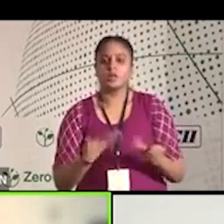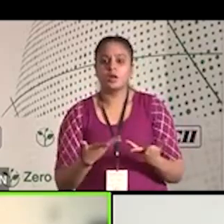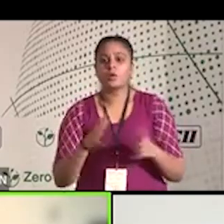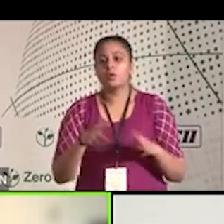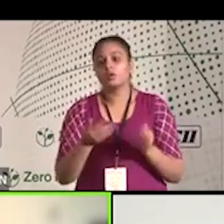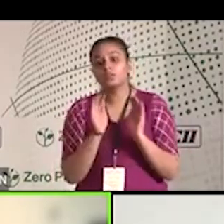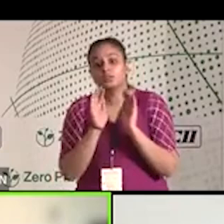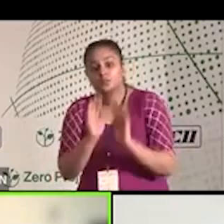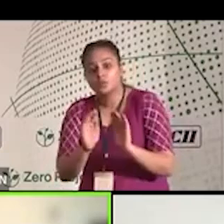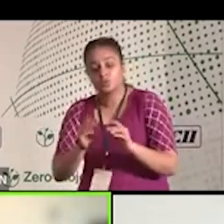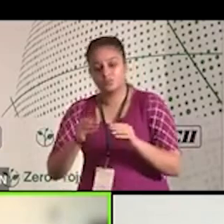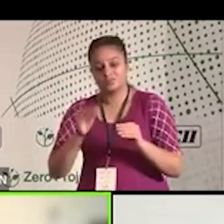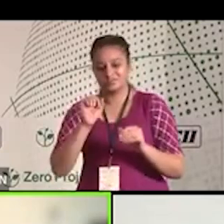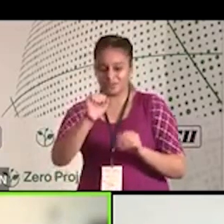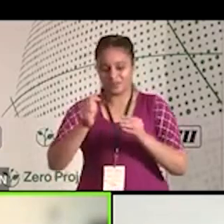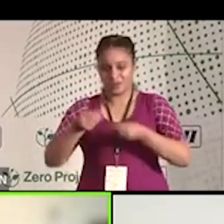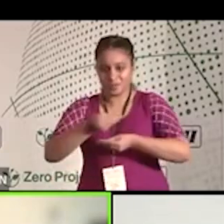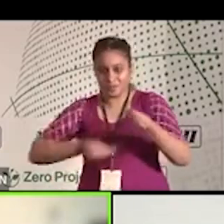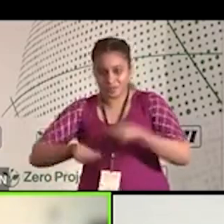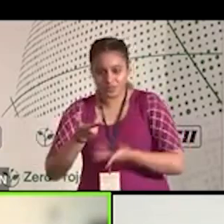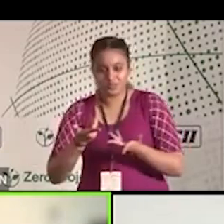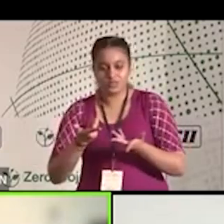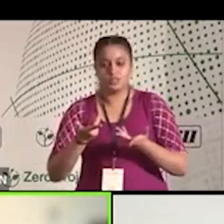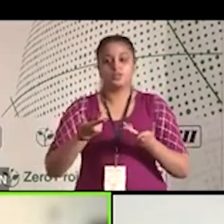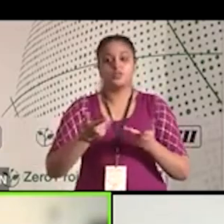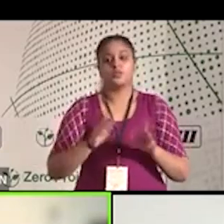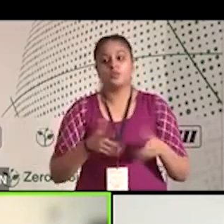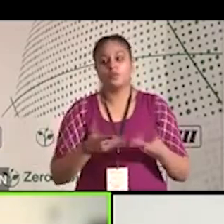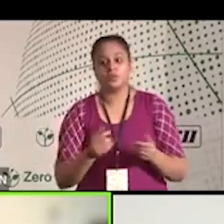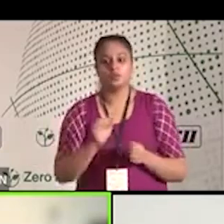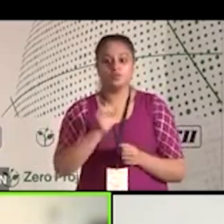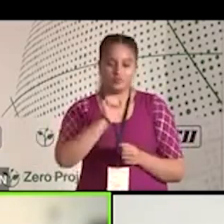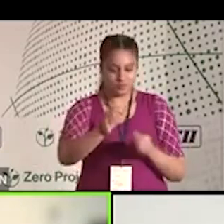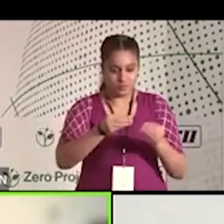and inspire their entire business system.